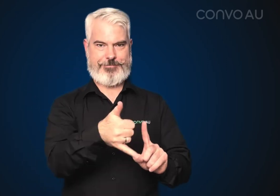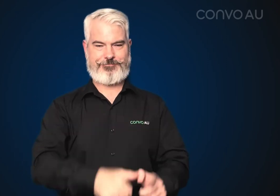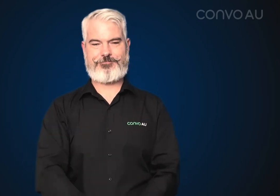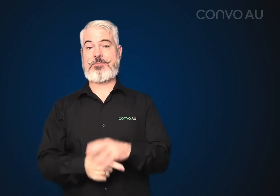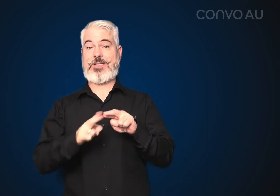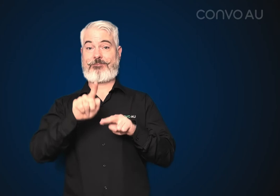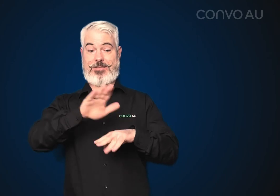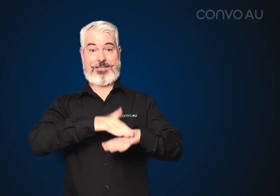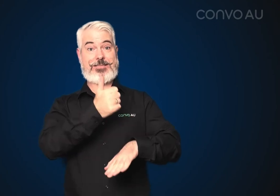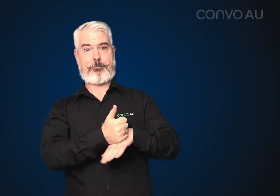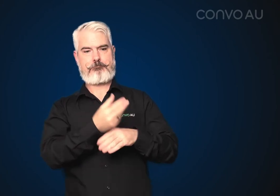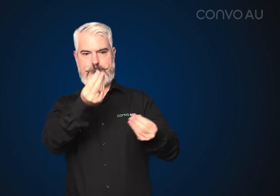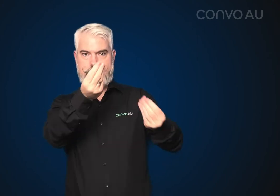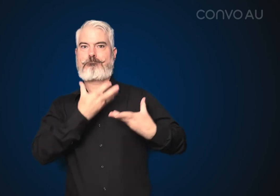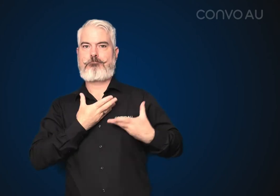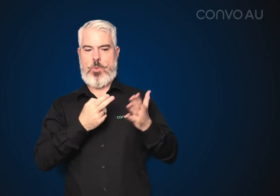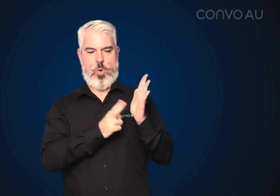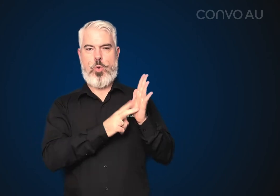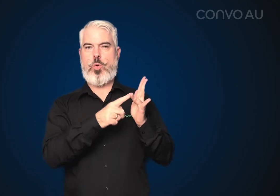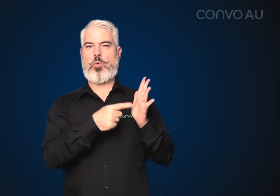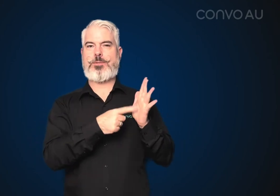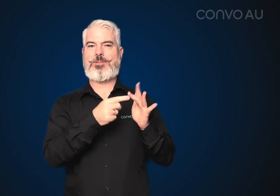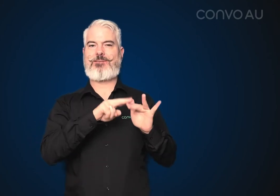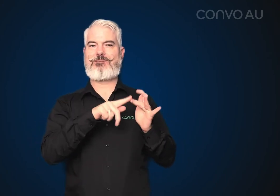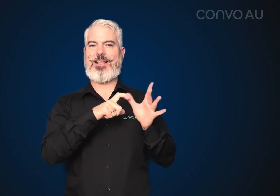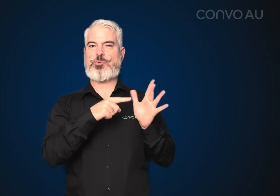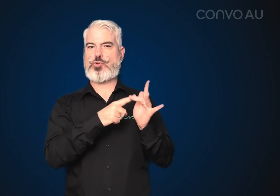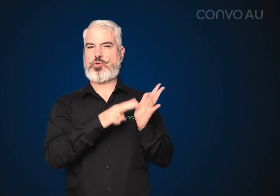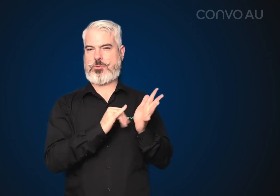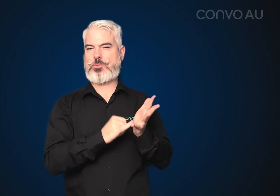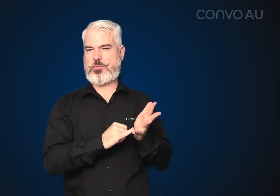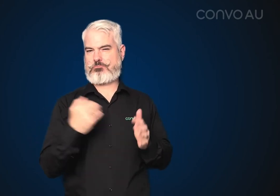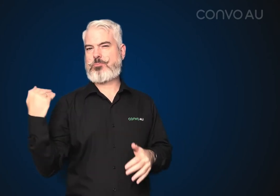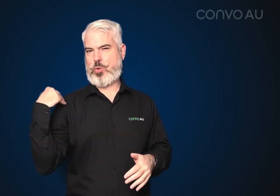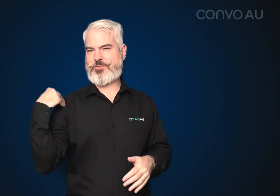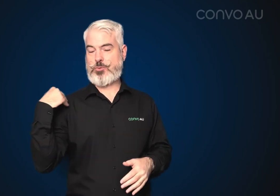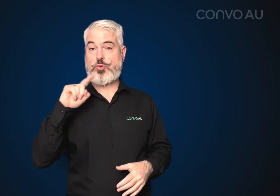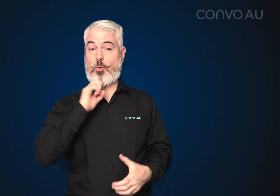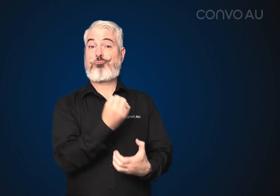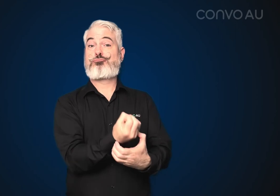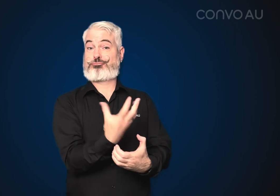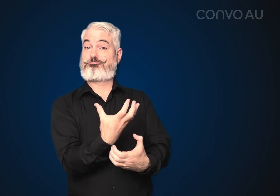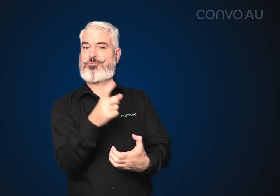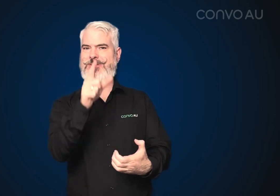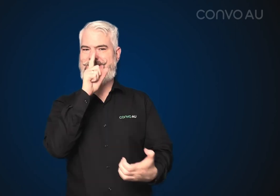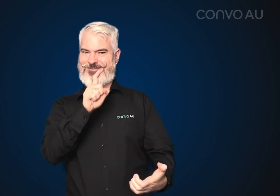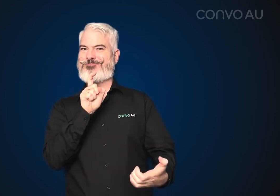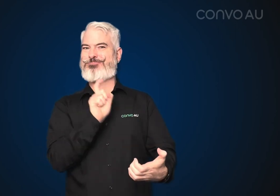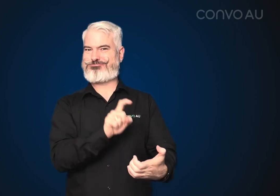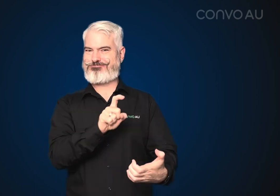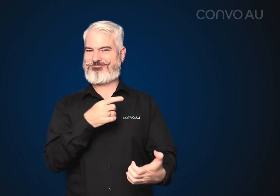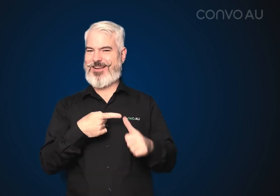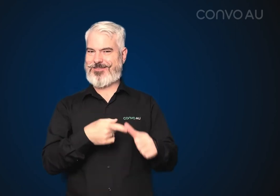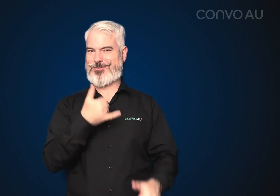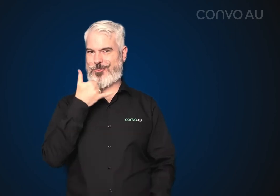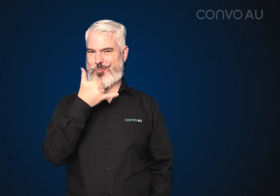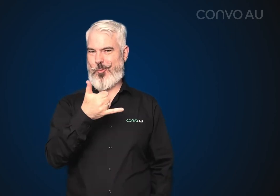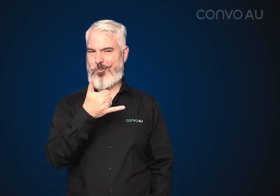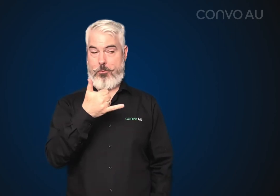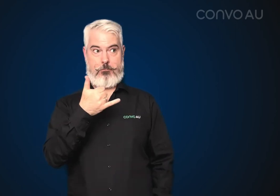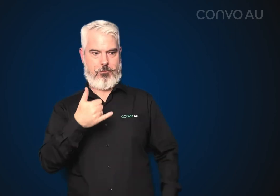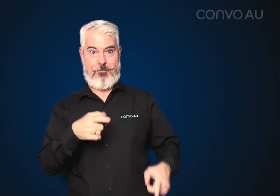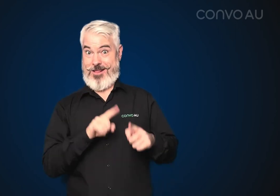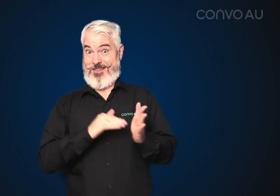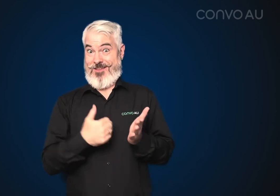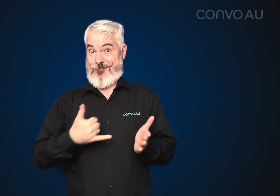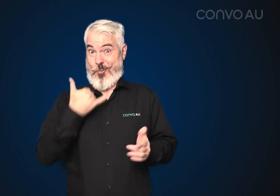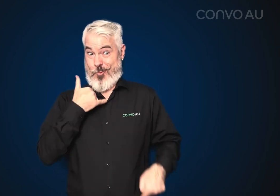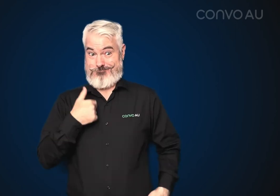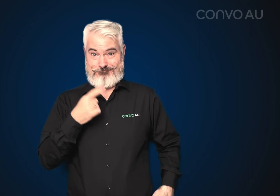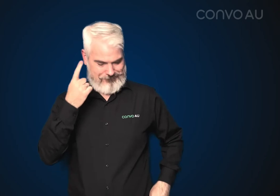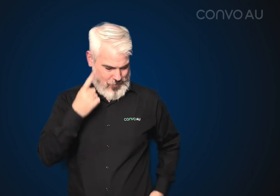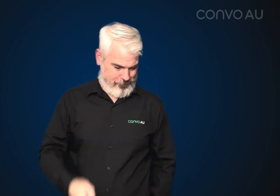If you have set up notifications on your device, you will be notified about an incoming call, like this.